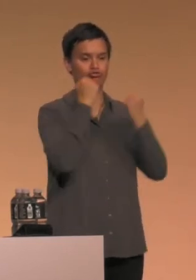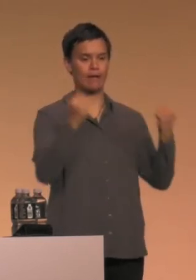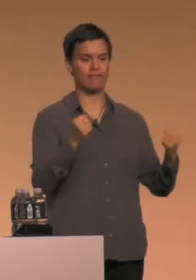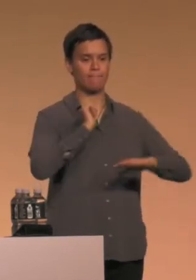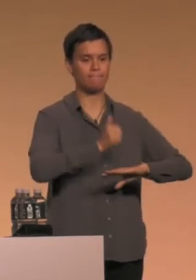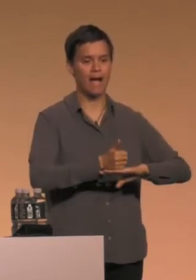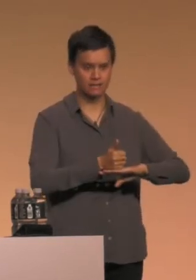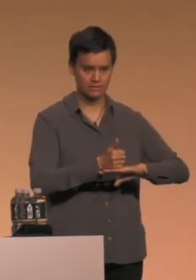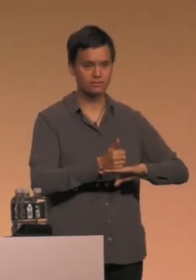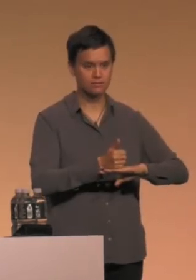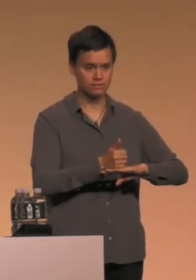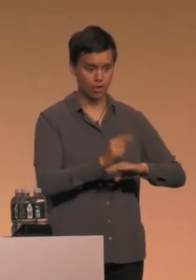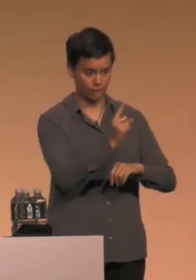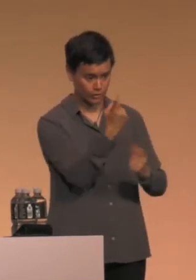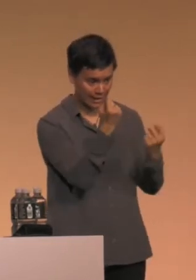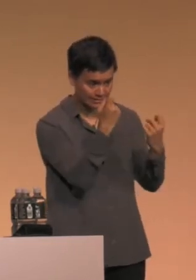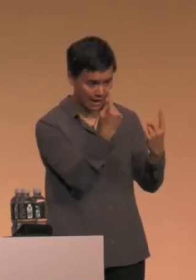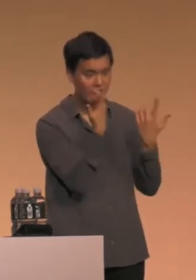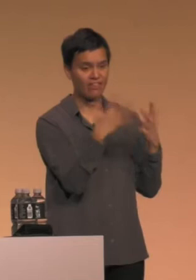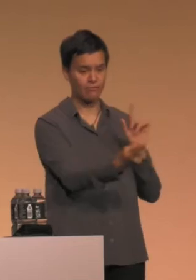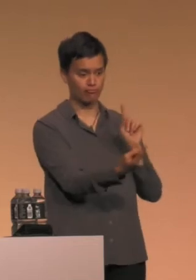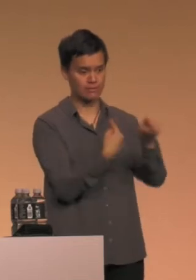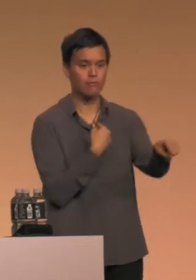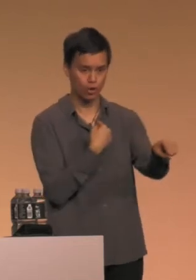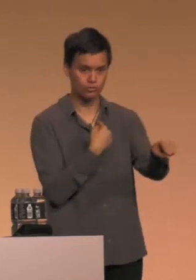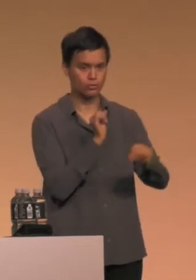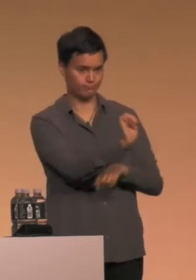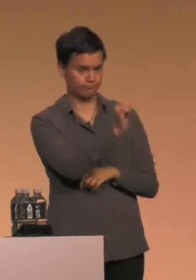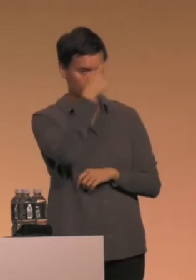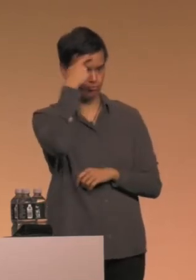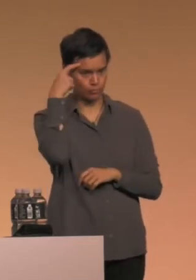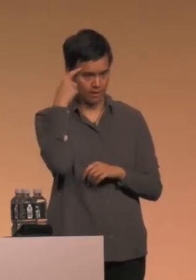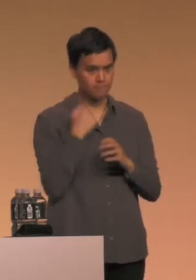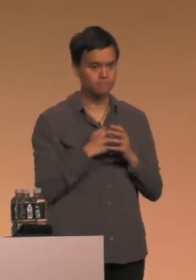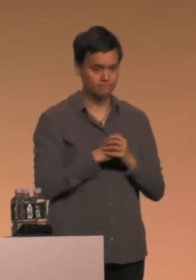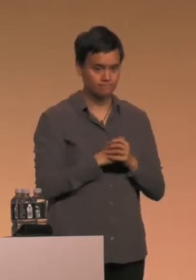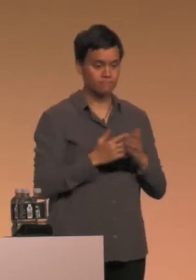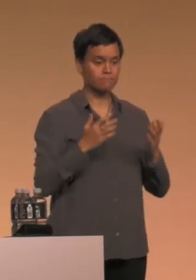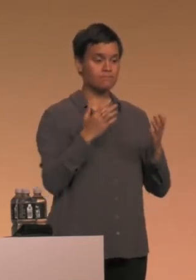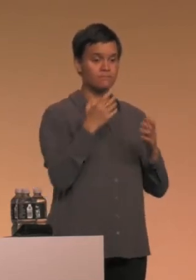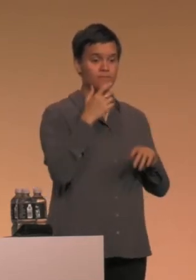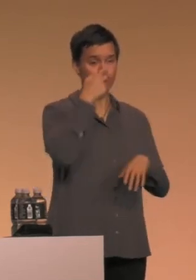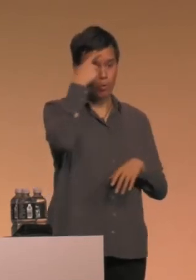and responsiveness to trauma and the impact of that that emphasizes a physical, psychosocial, and emotional